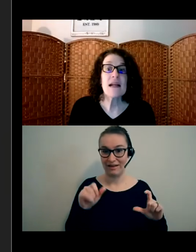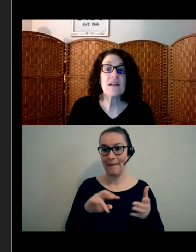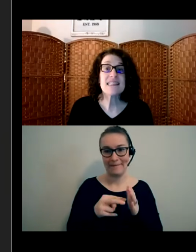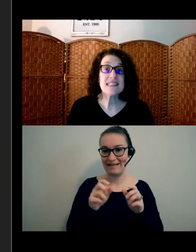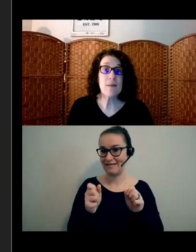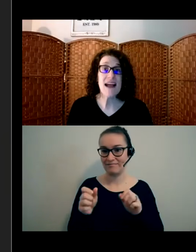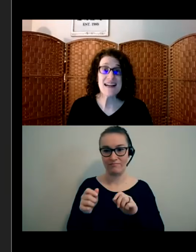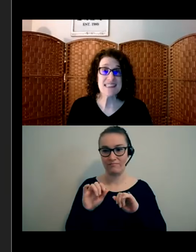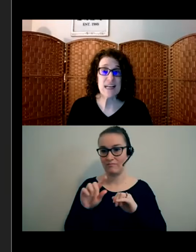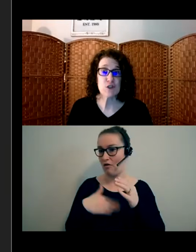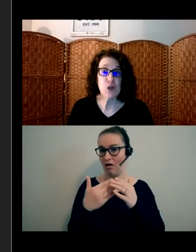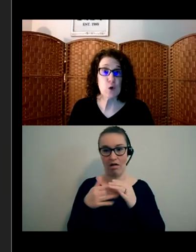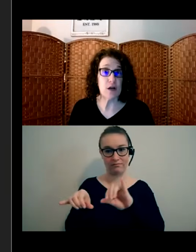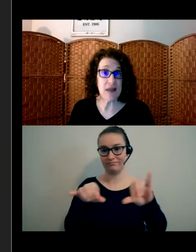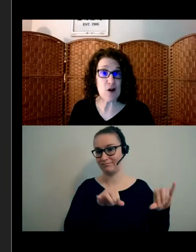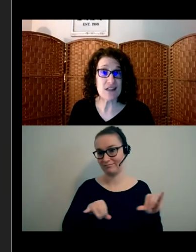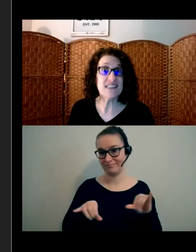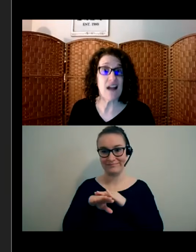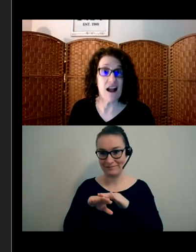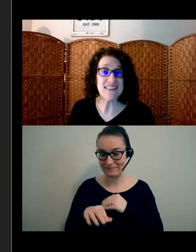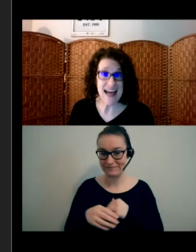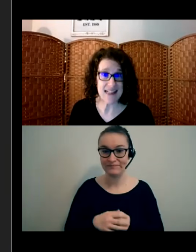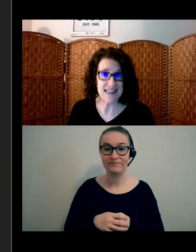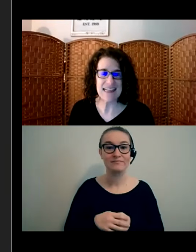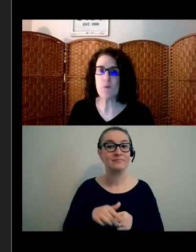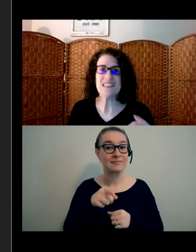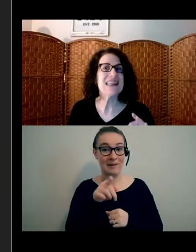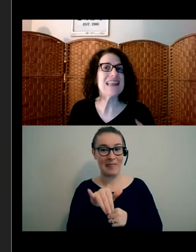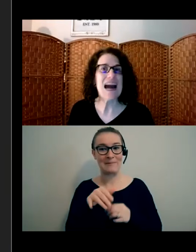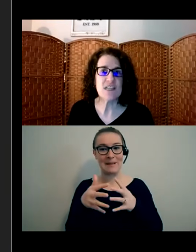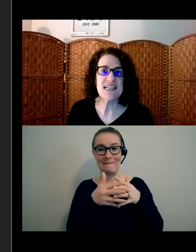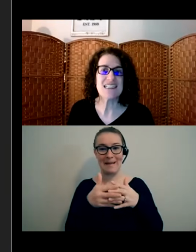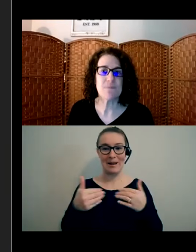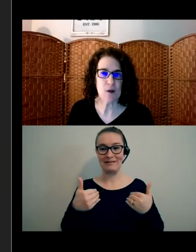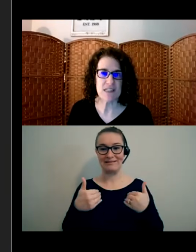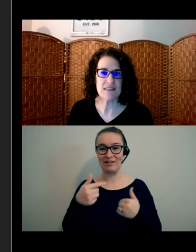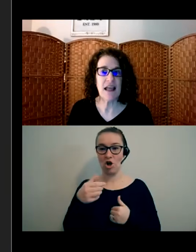And last time that singer showed on "America's Got Talent," it was a lousy experience.